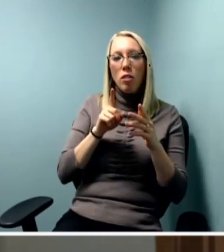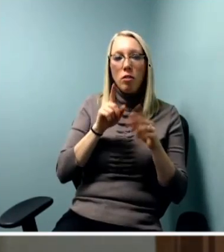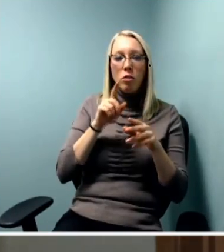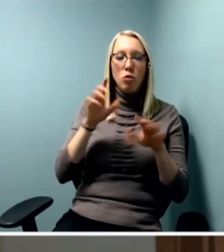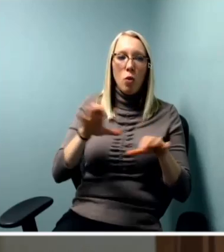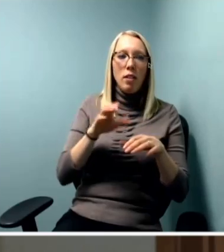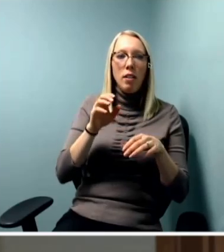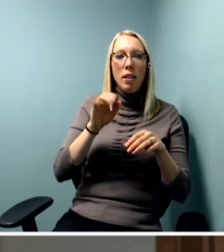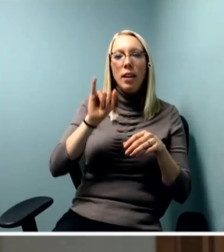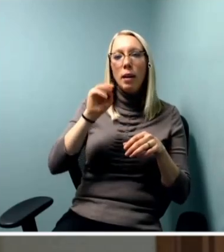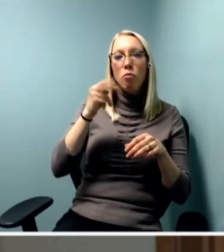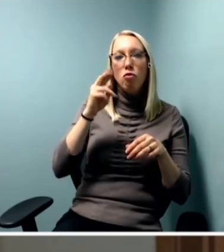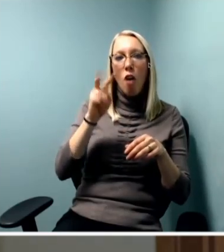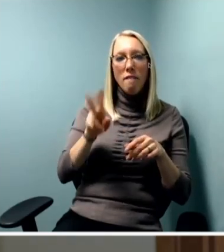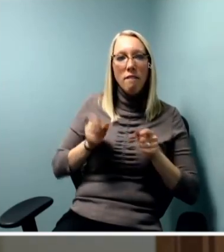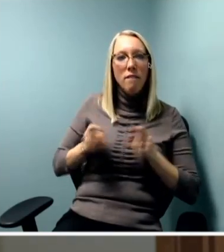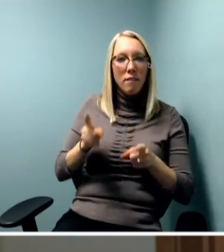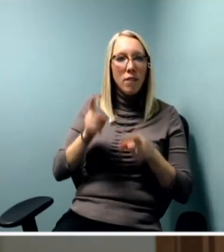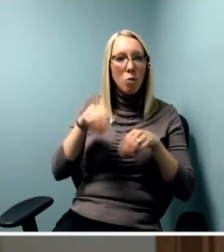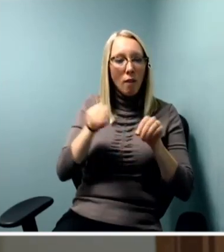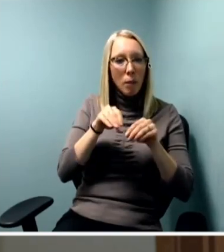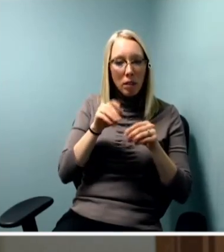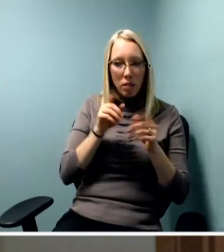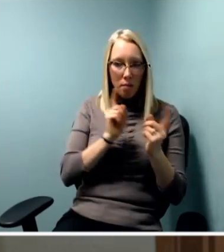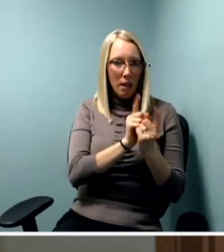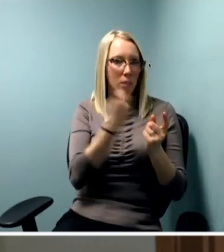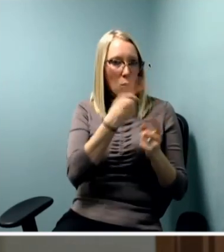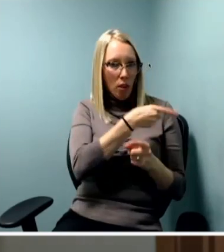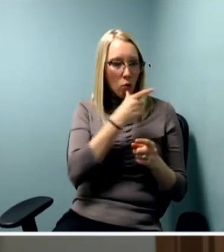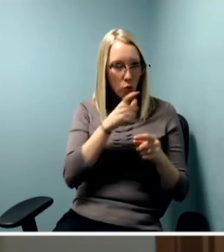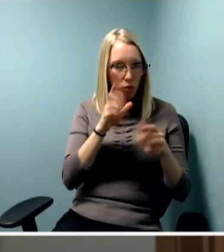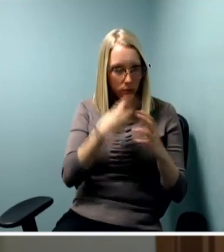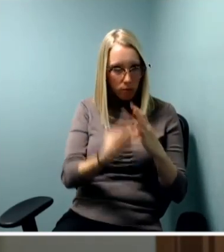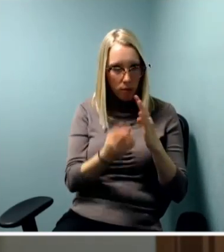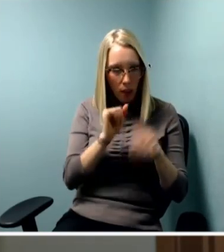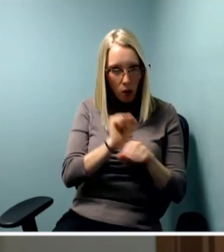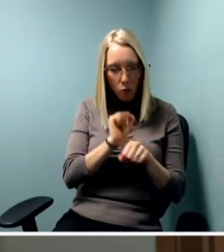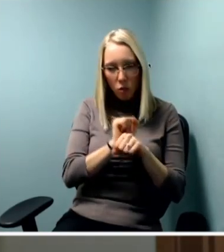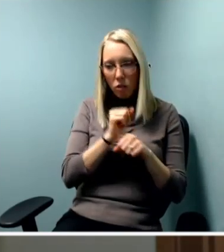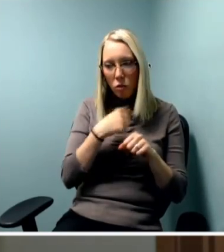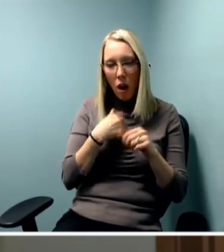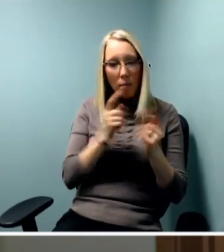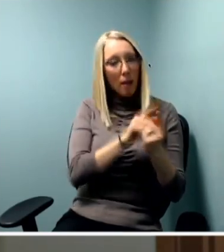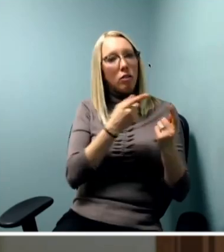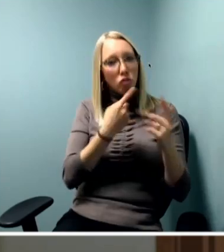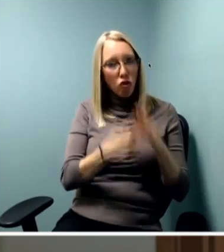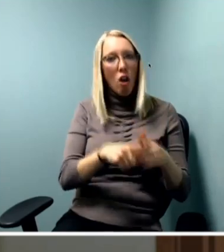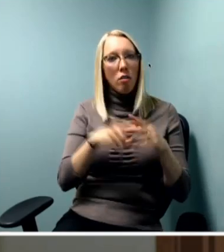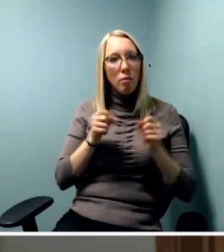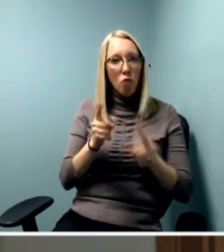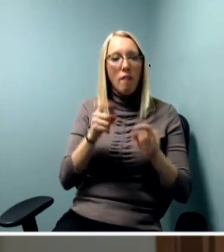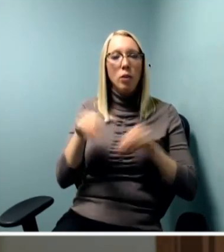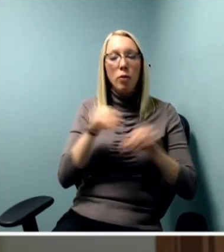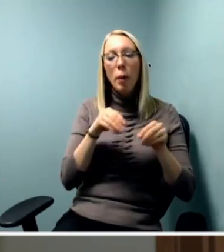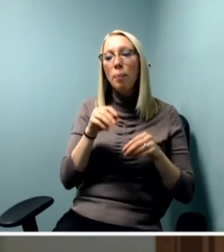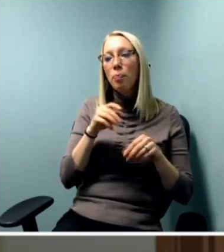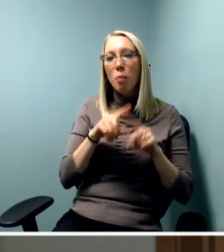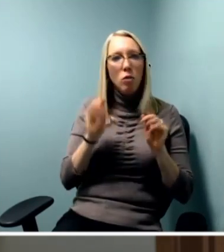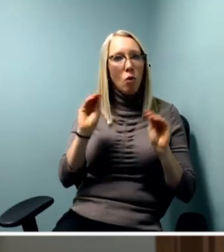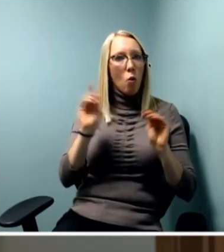But there wasn't a way for me to go learn dance. So, I educated myself by literally going to see